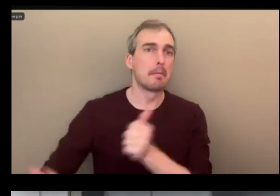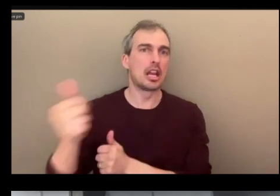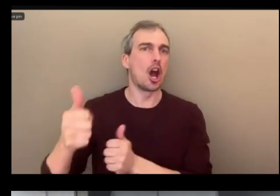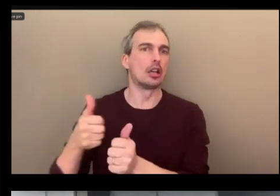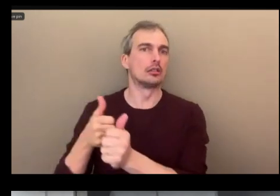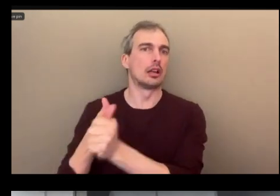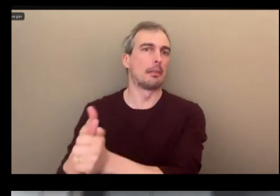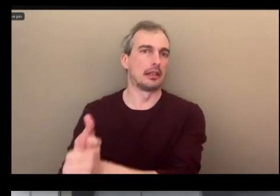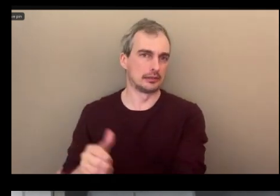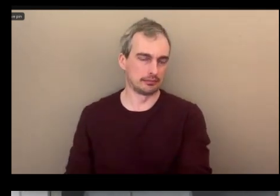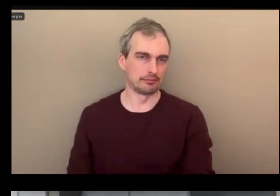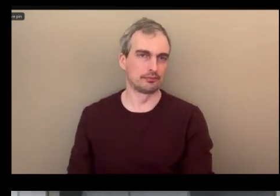So it's really important that we had